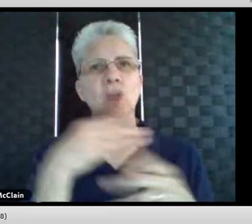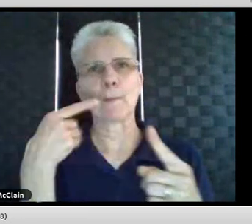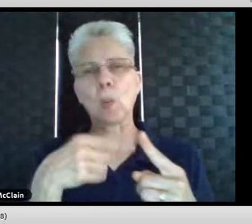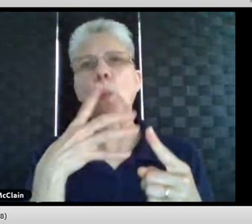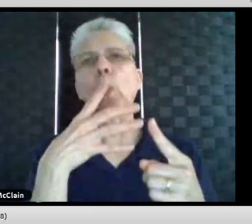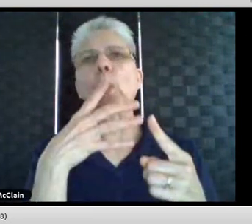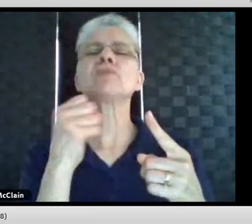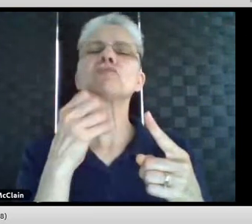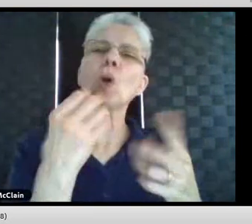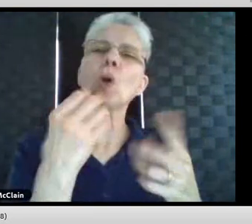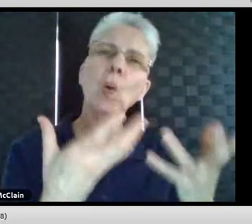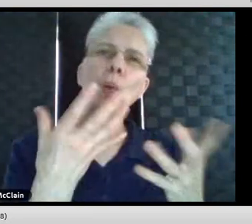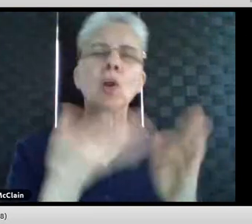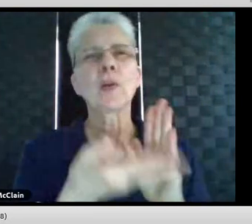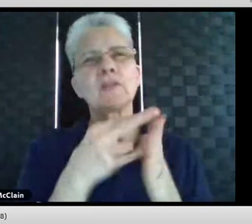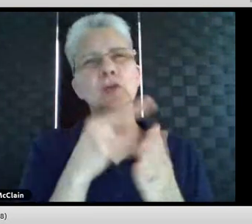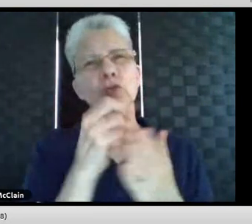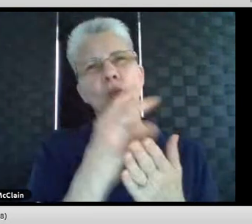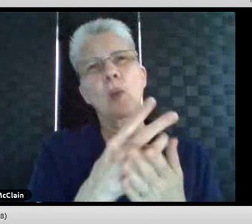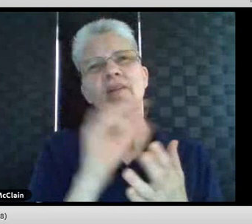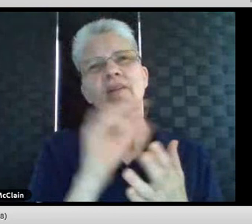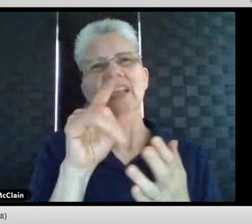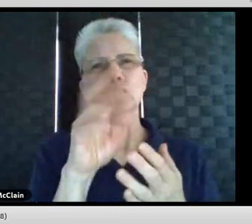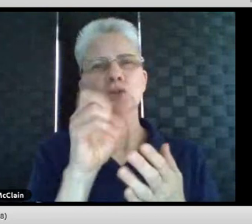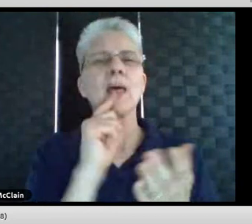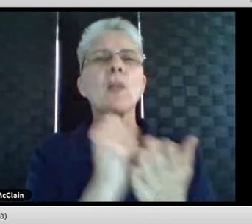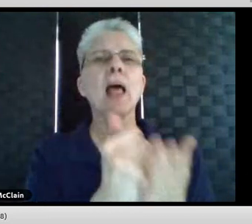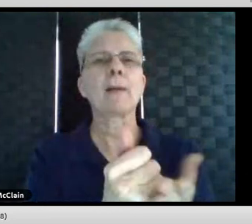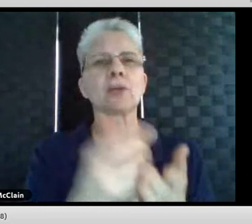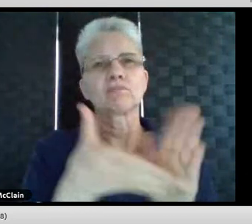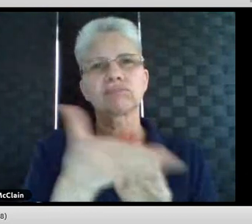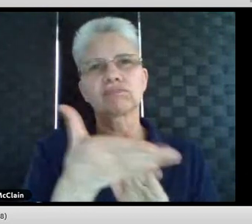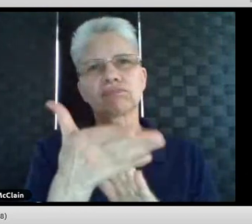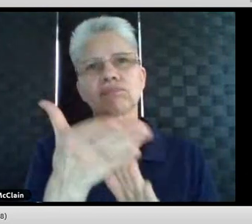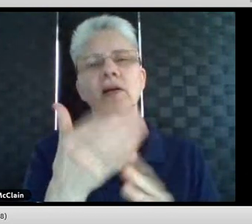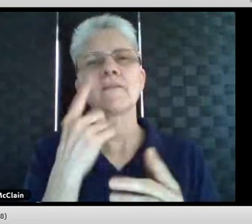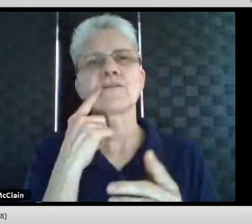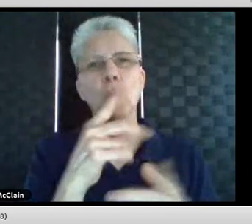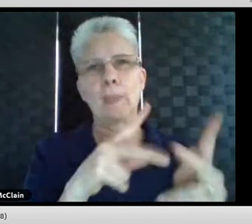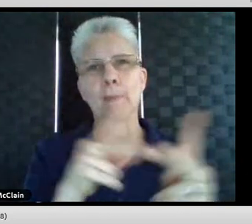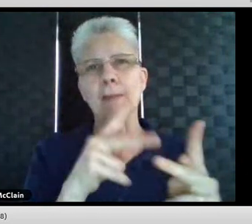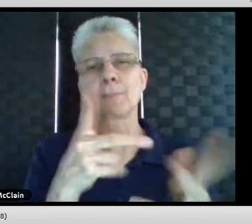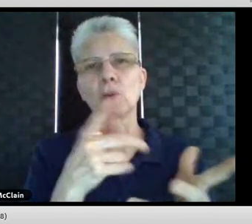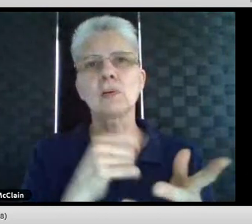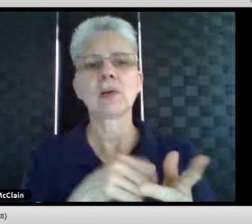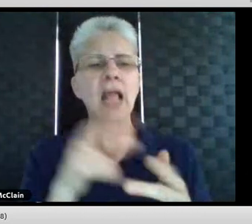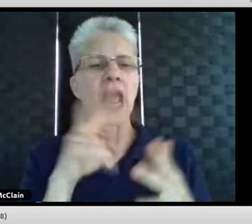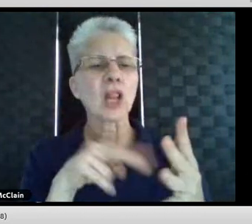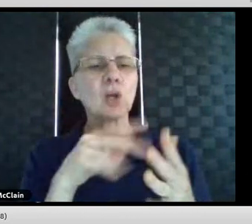So review the software features because they're only going to help you be faster for your patron. Look at some of the browser extensions and play with them.